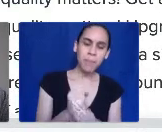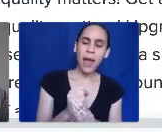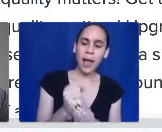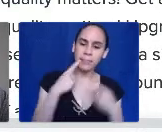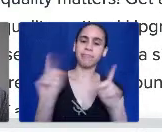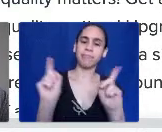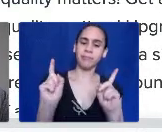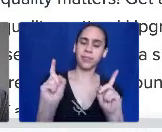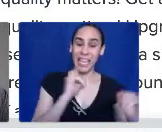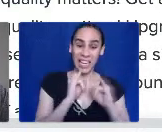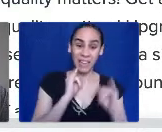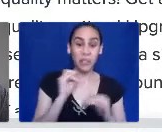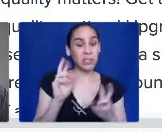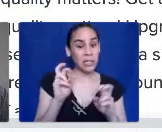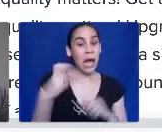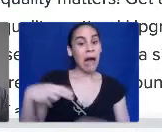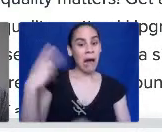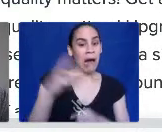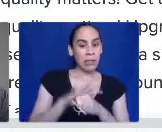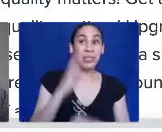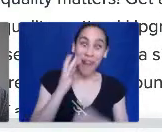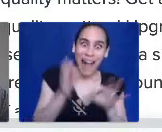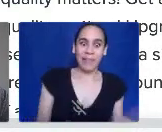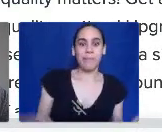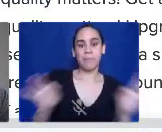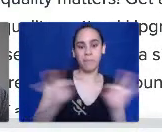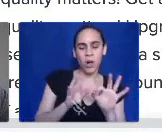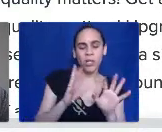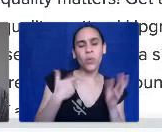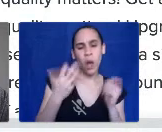stress because they are important right and i want you to invest in them they are probably the most